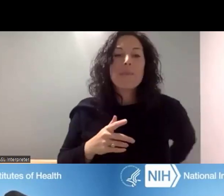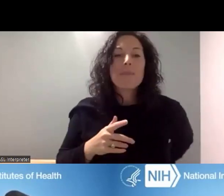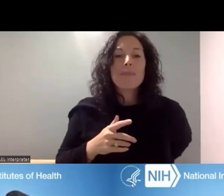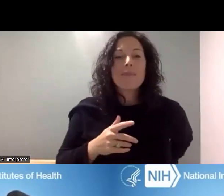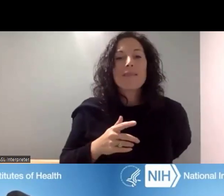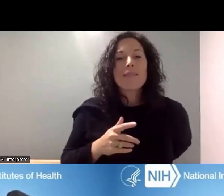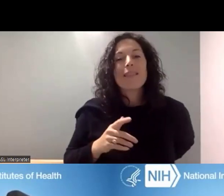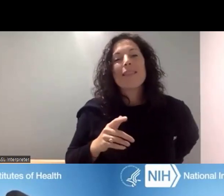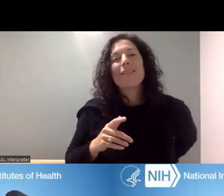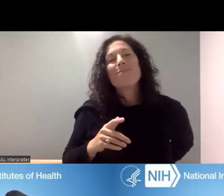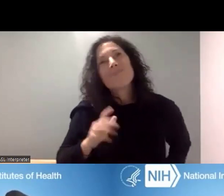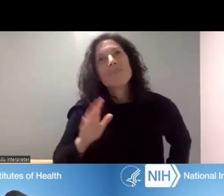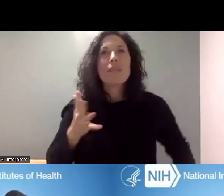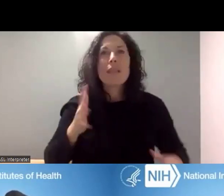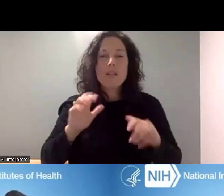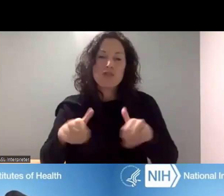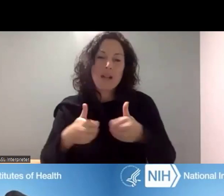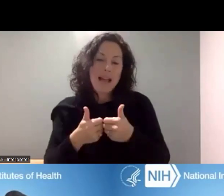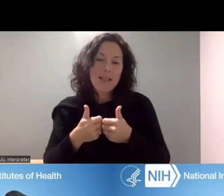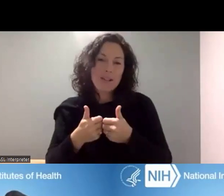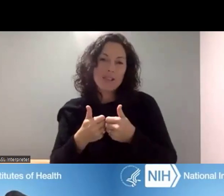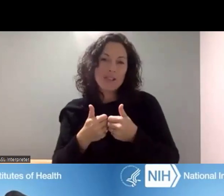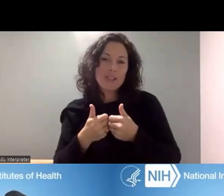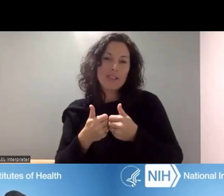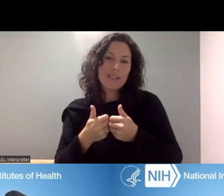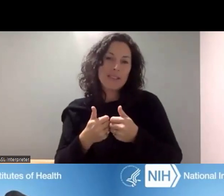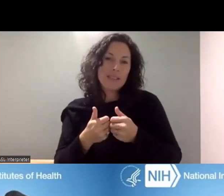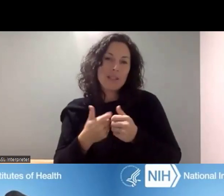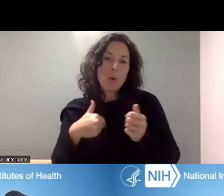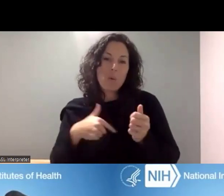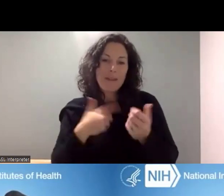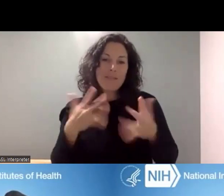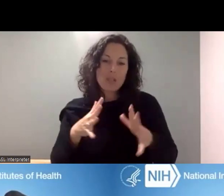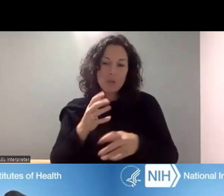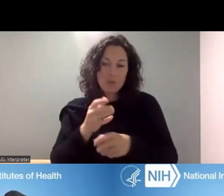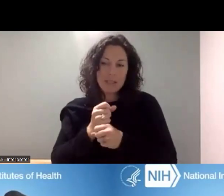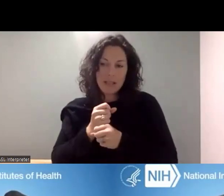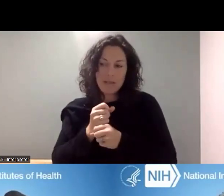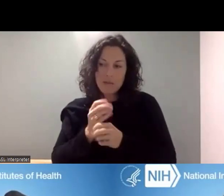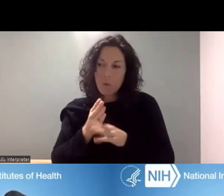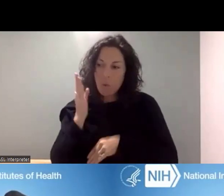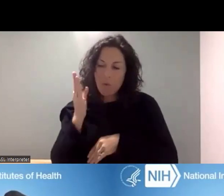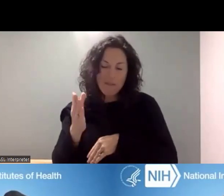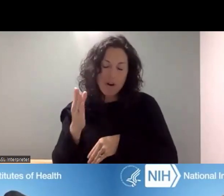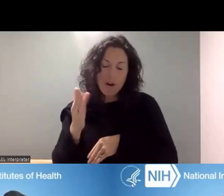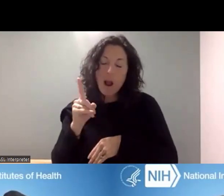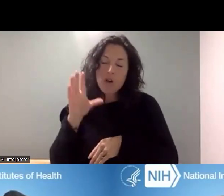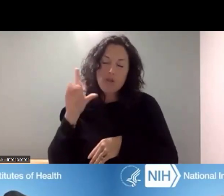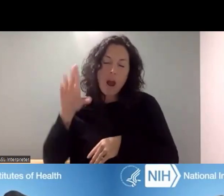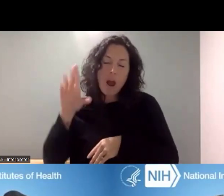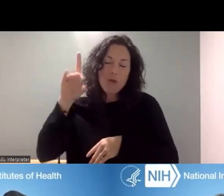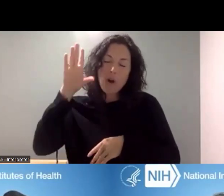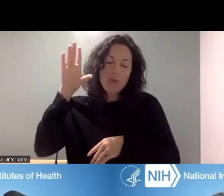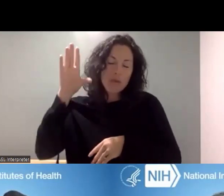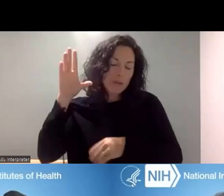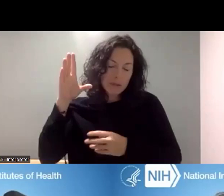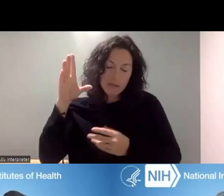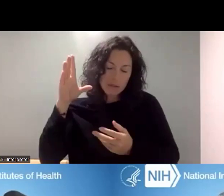is we are ... We received over hundreds. I'm not even going to say how many hundreds of comments